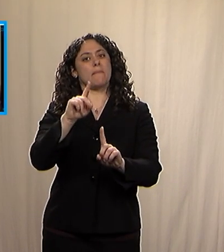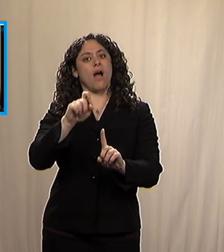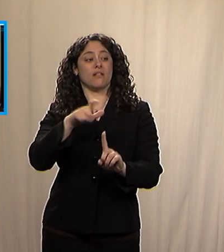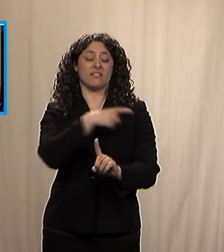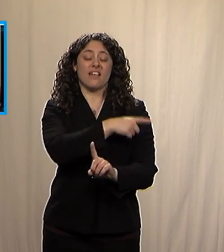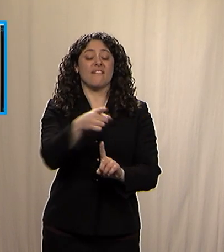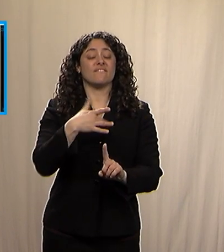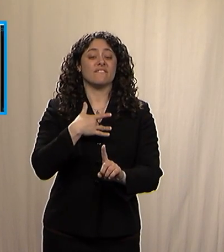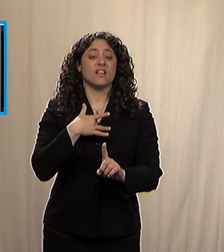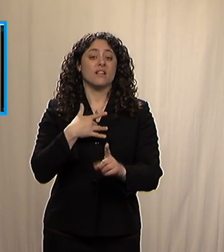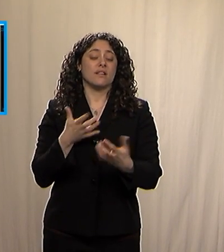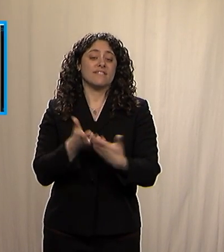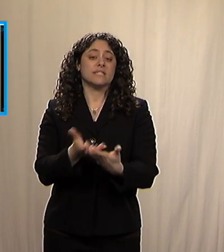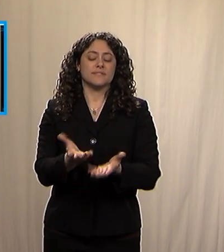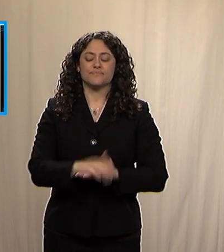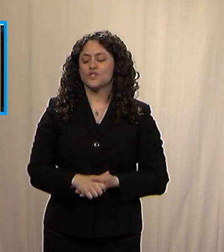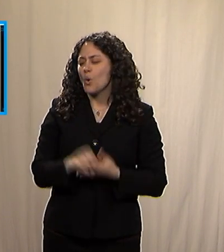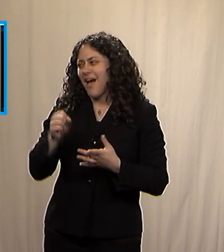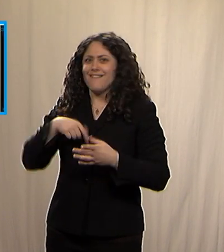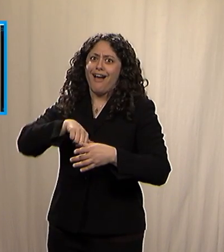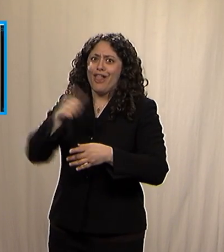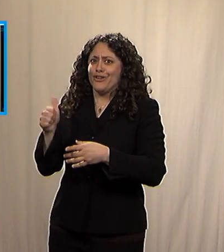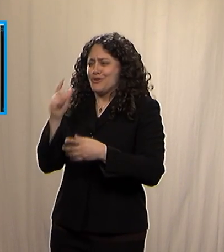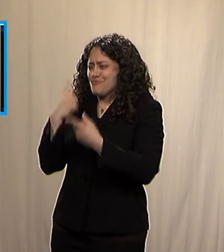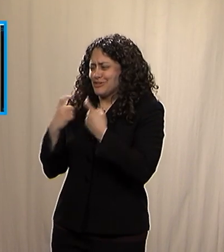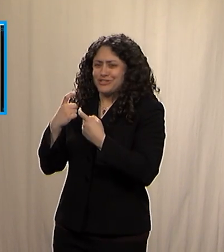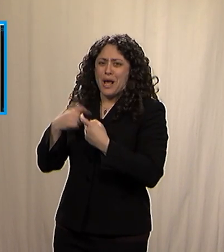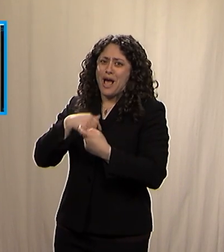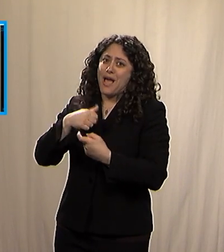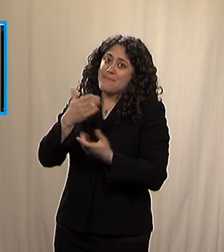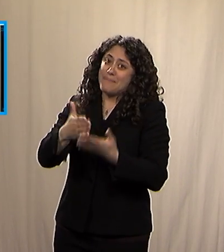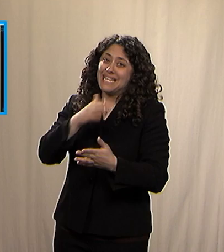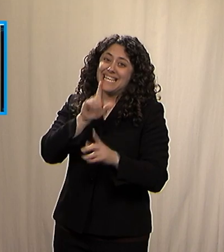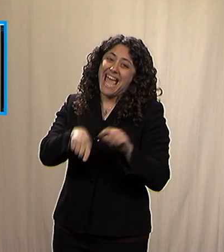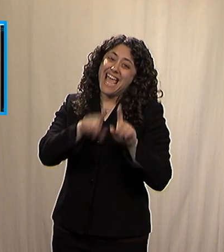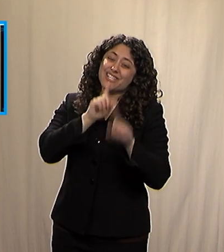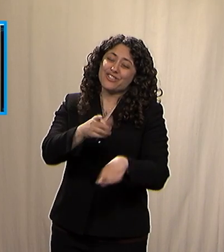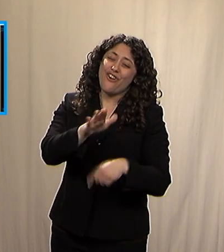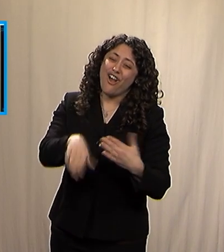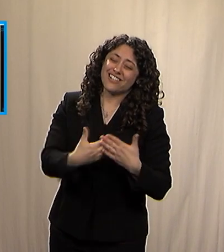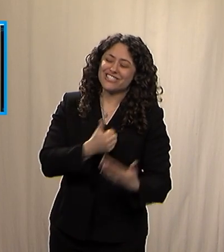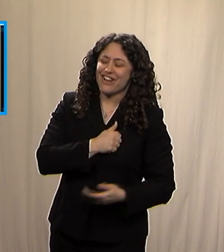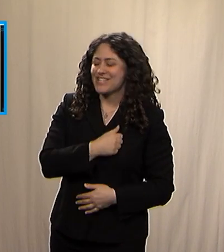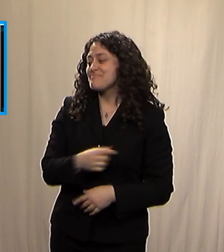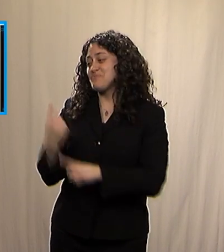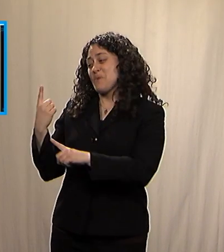I don't know if I'll get to all of them. Someone says, "Hi Robert." Hi Chris.